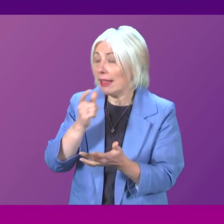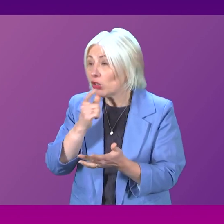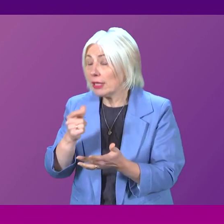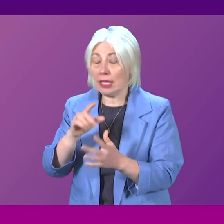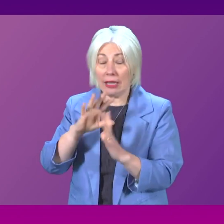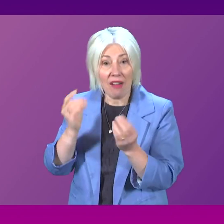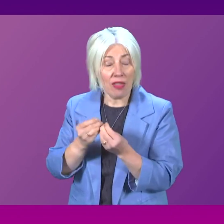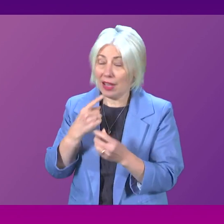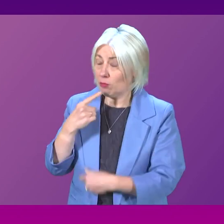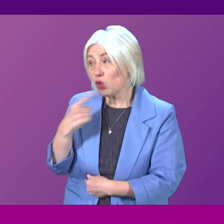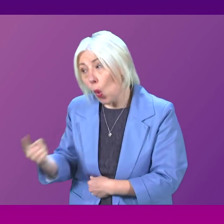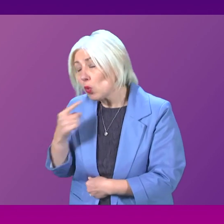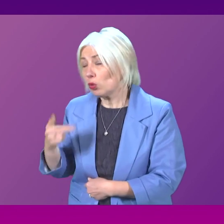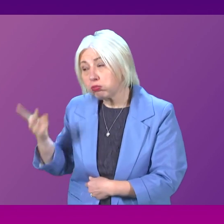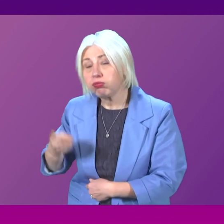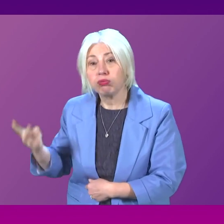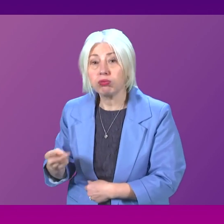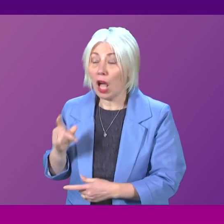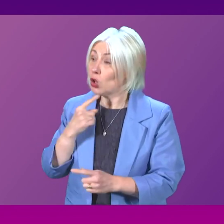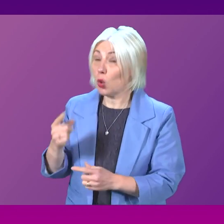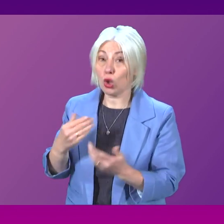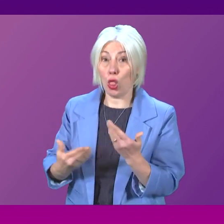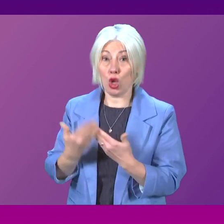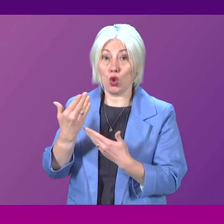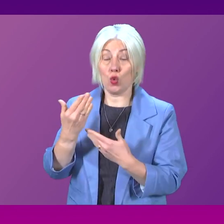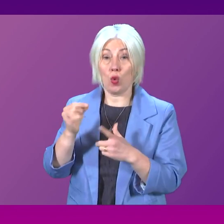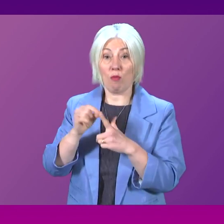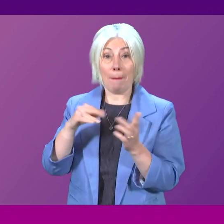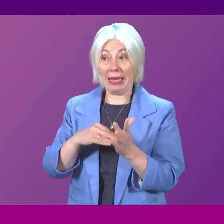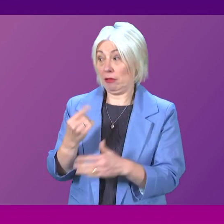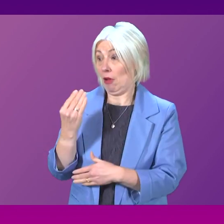I impressed that point on the new Prime Minister when I spoke to him earlier this week, when